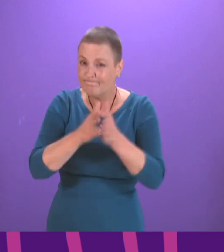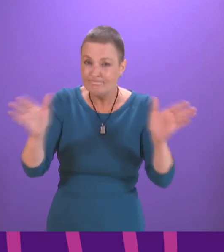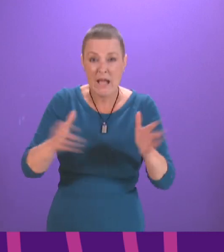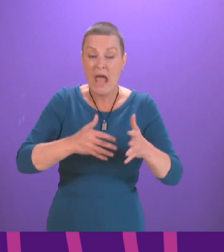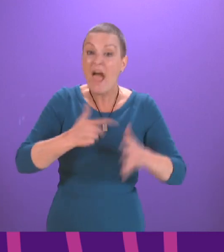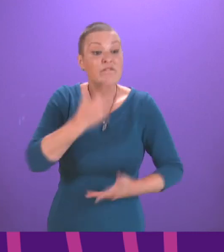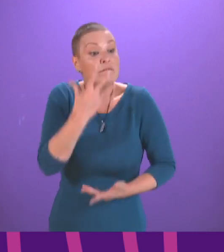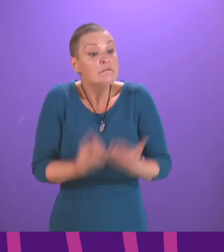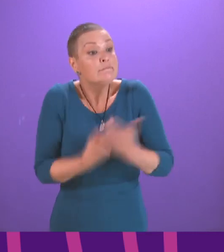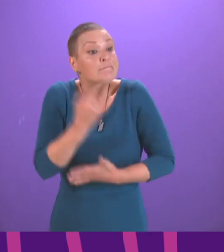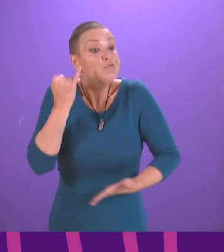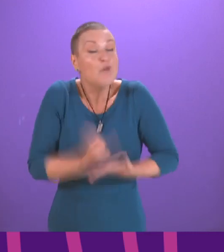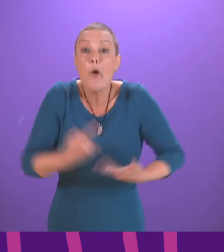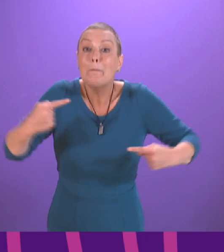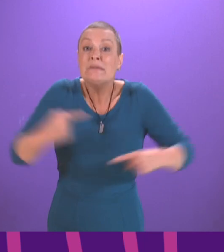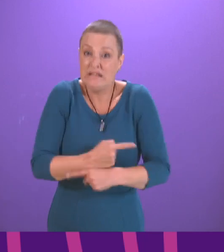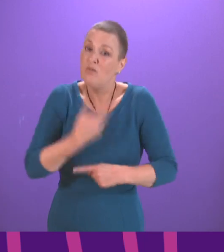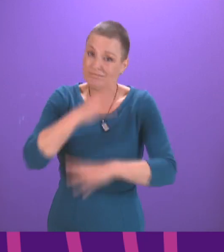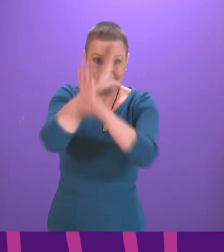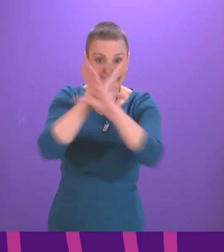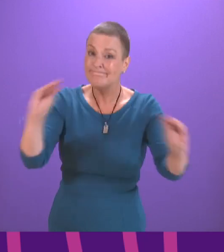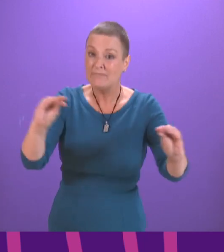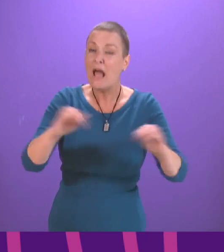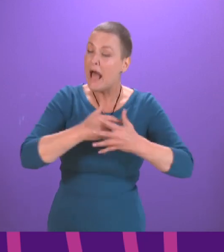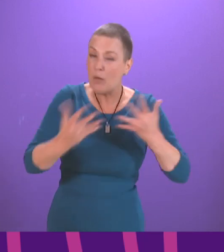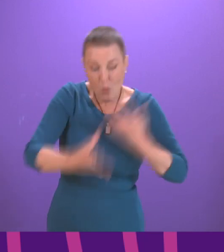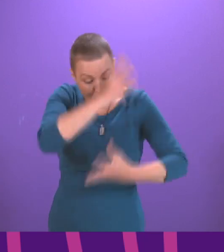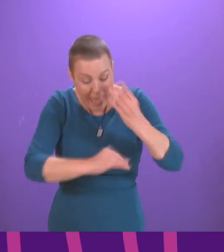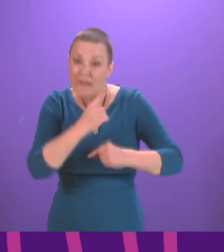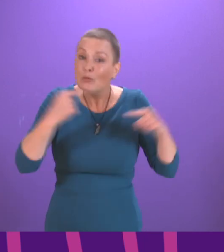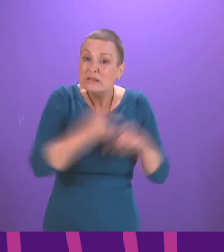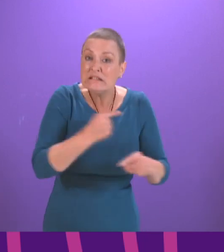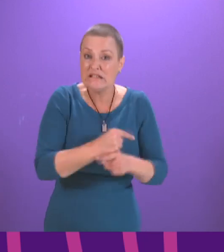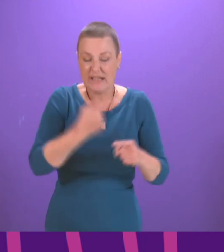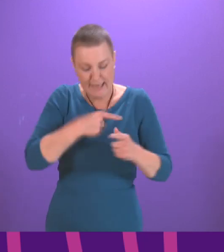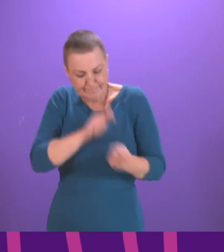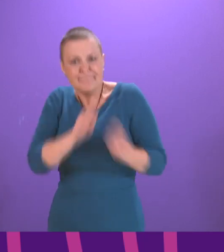when we get things wrong, and we will continue to apply that learning to keep our care homes safe.